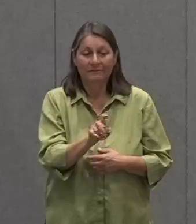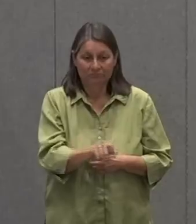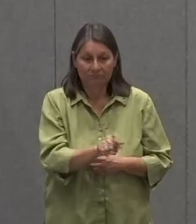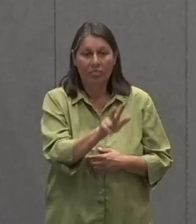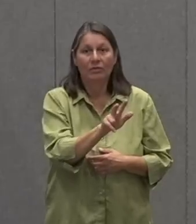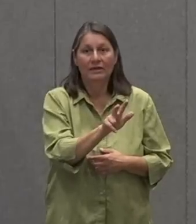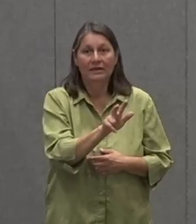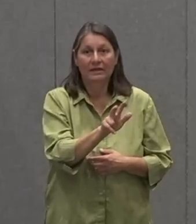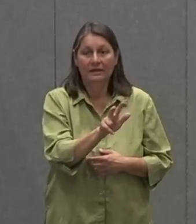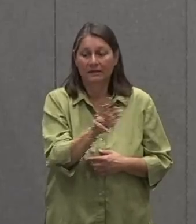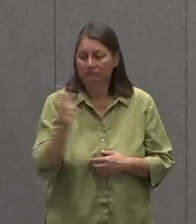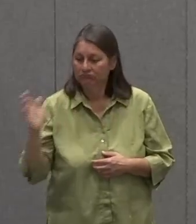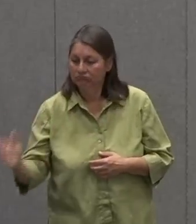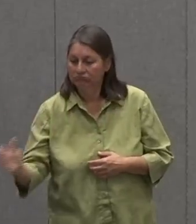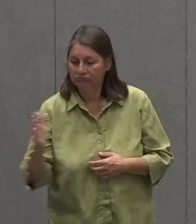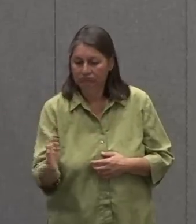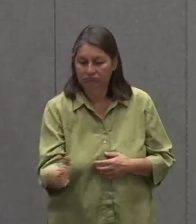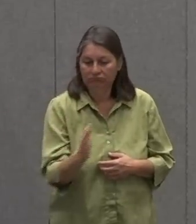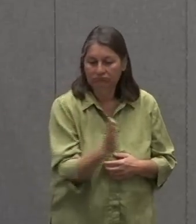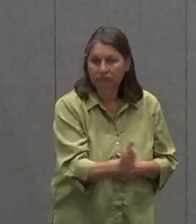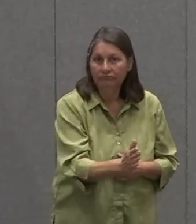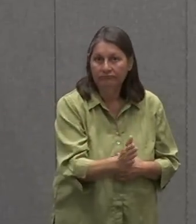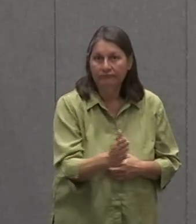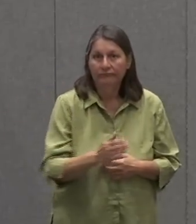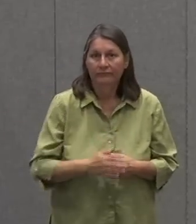I guess we got 47 and I'm gonna run out of space.